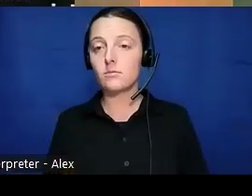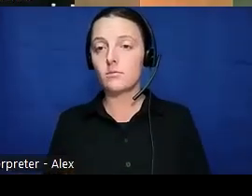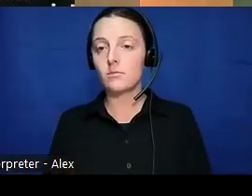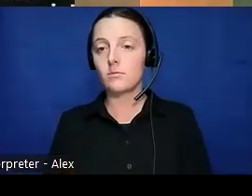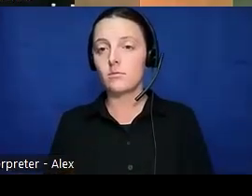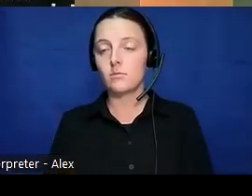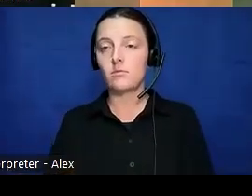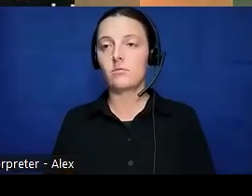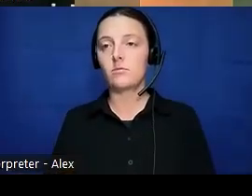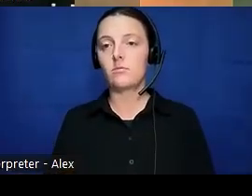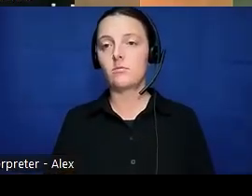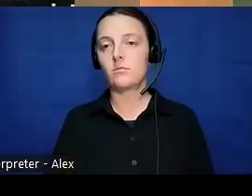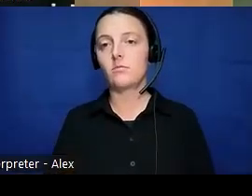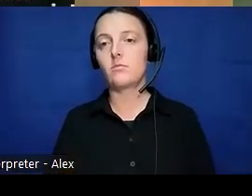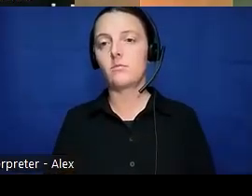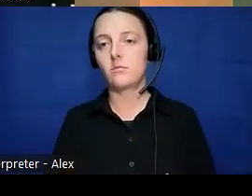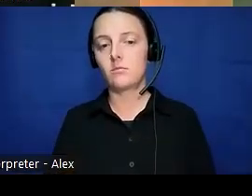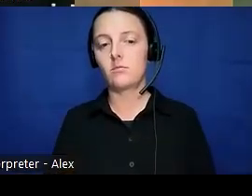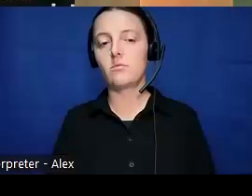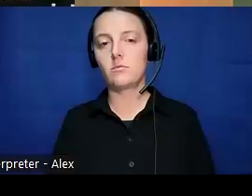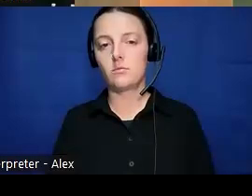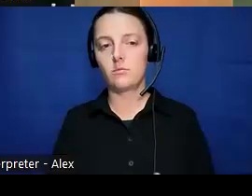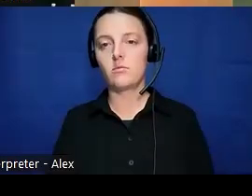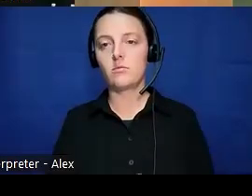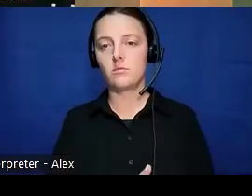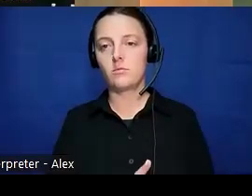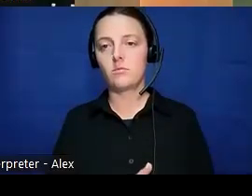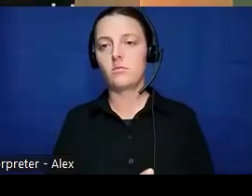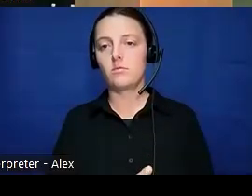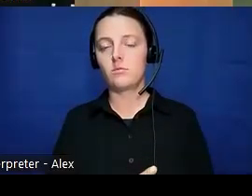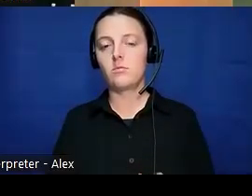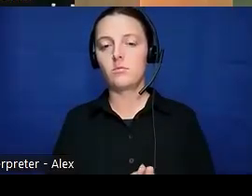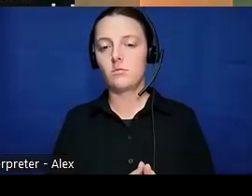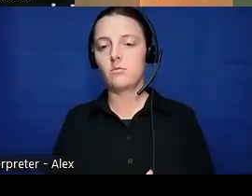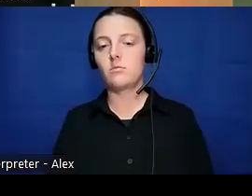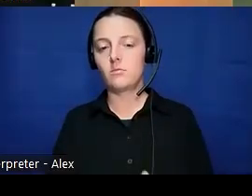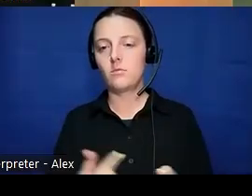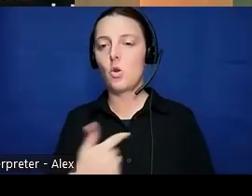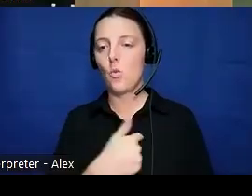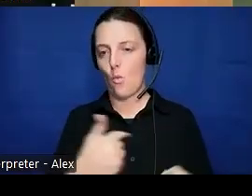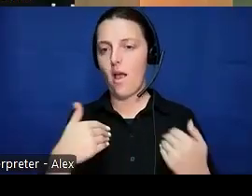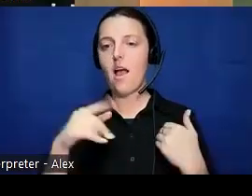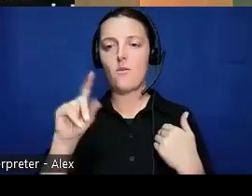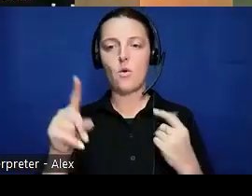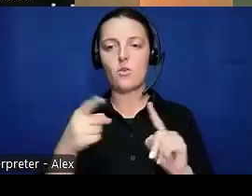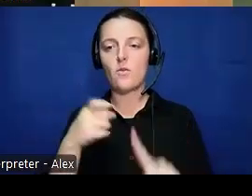Okay. Well, while you think of a question, we have a question from a Zoom attendee.